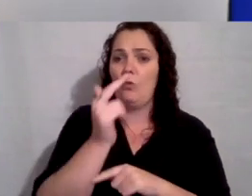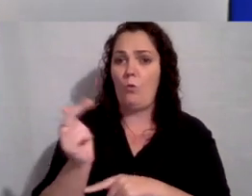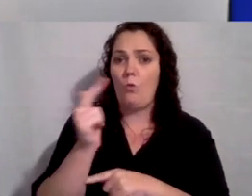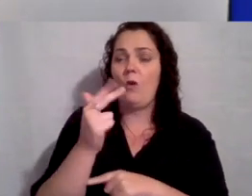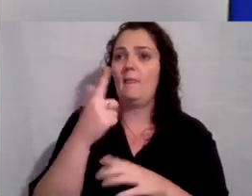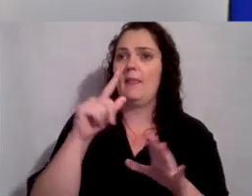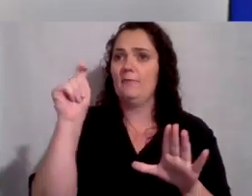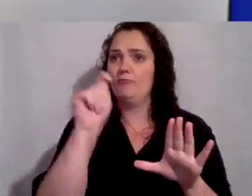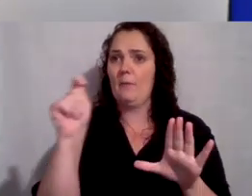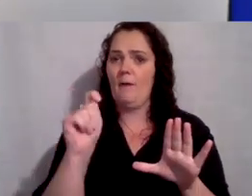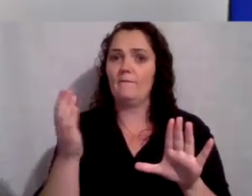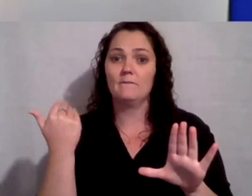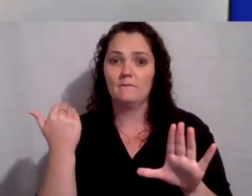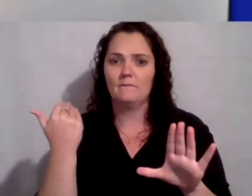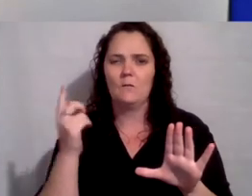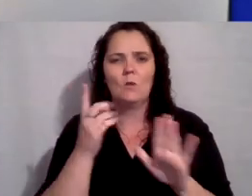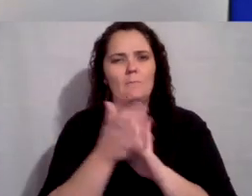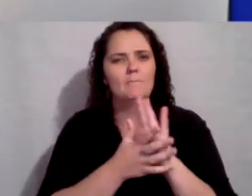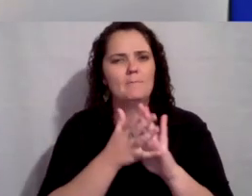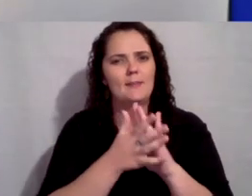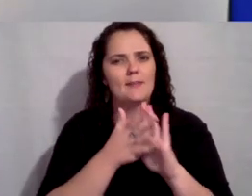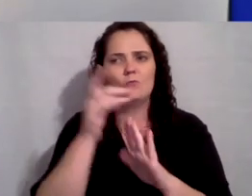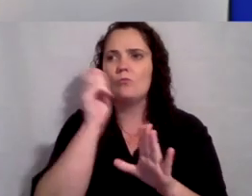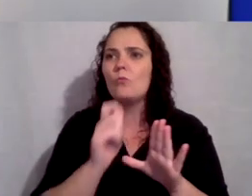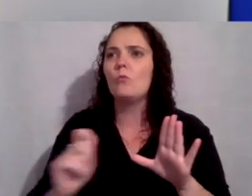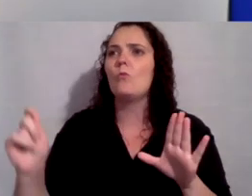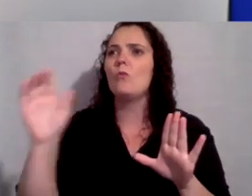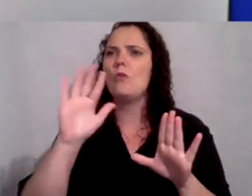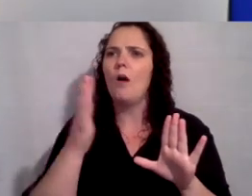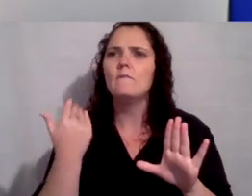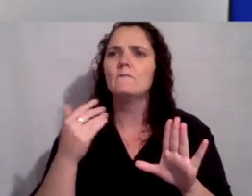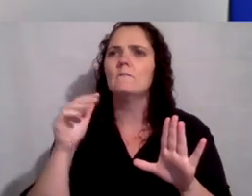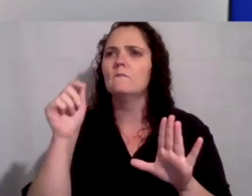learn something a few things about erasers, we're going to learn some new methods of working and I think you'll really